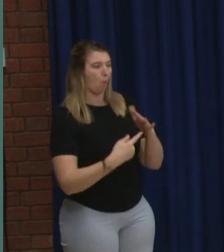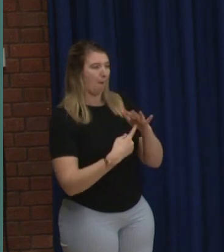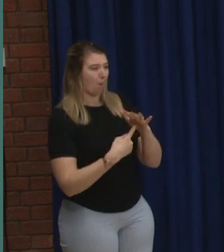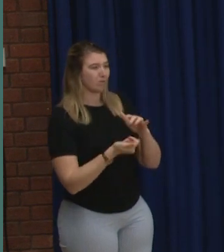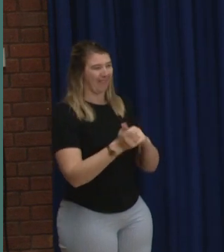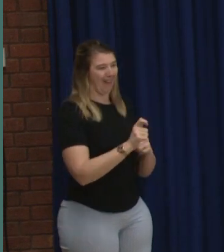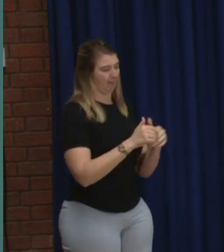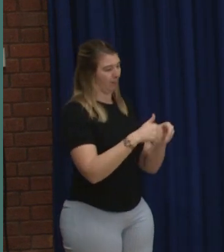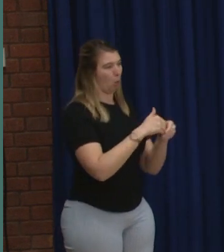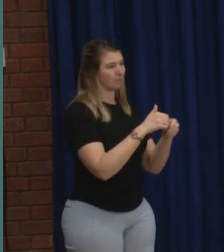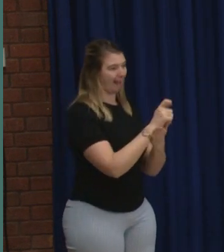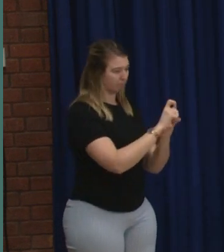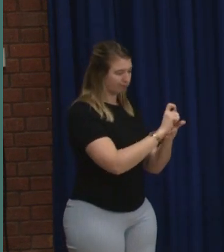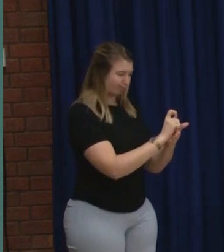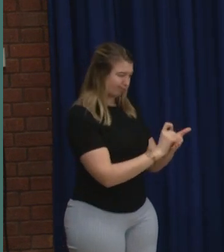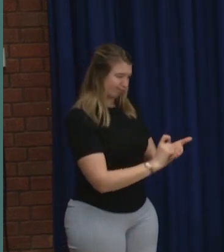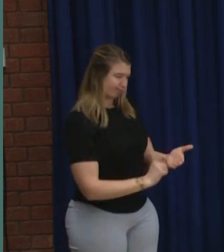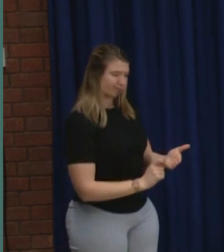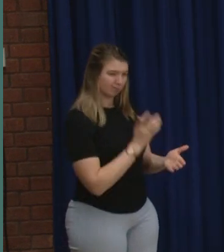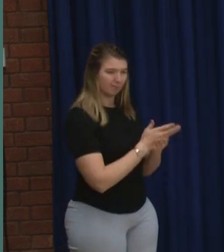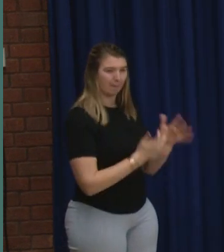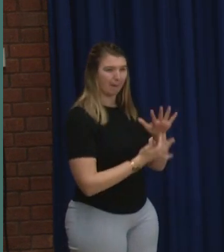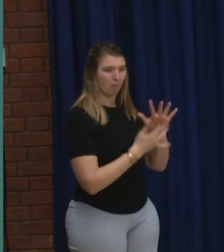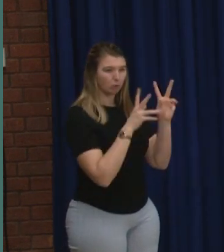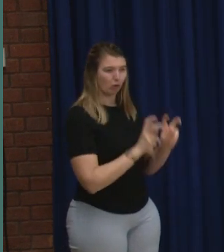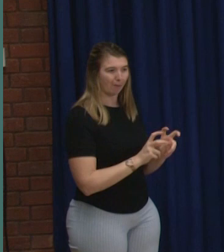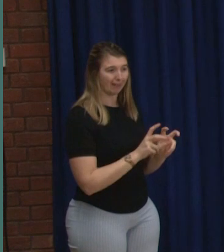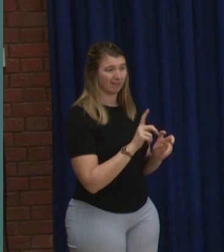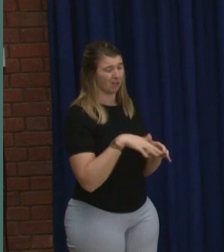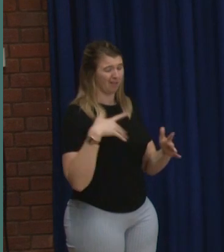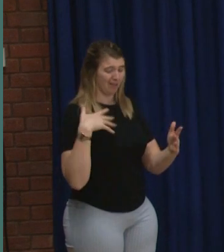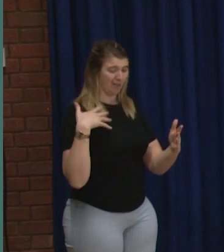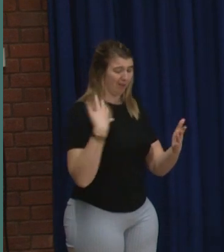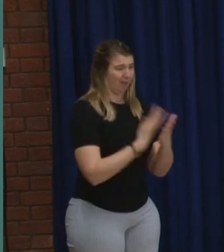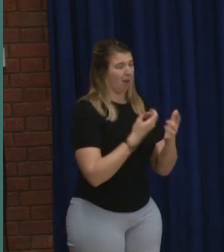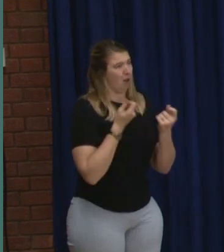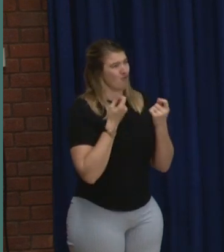and it took me all this time to realize that I had ADHD, and it's extraordinary at this stage in my